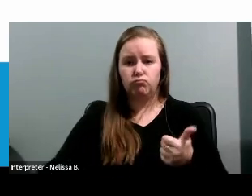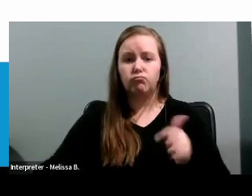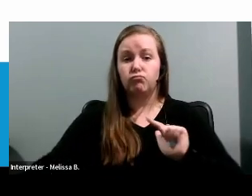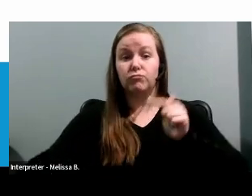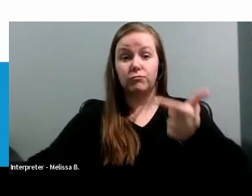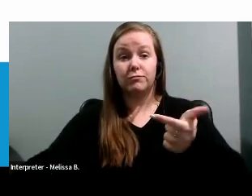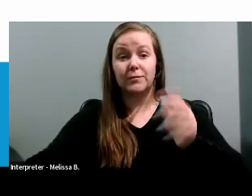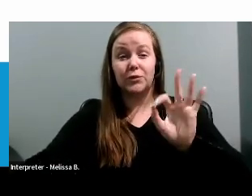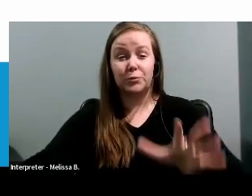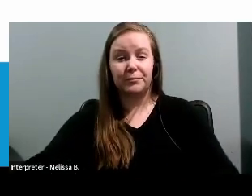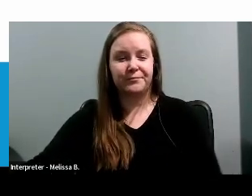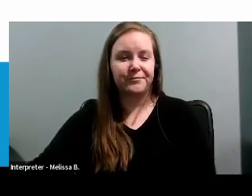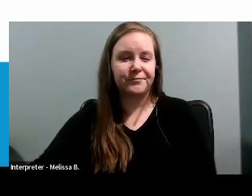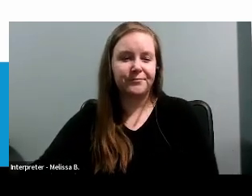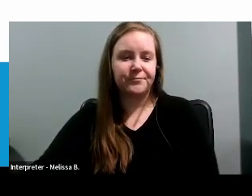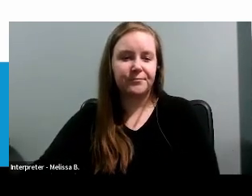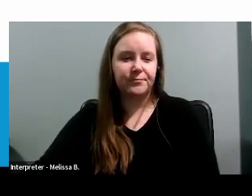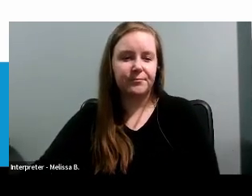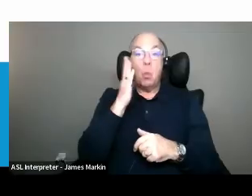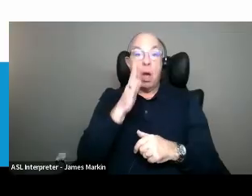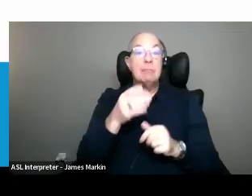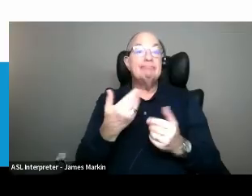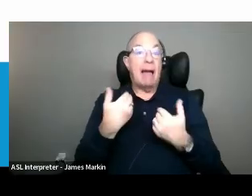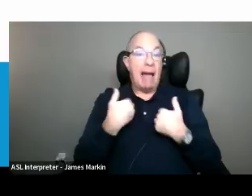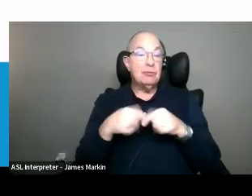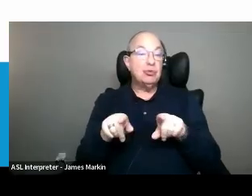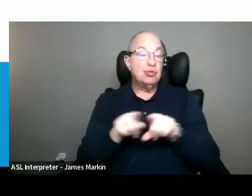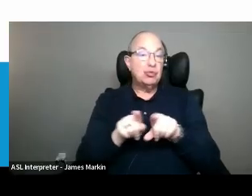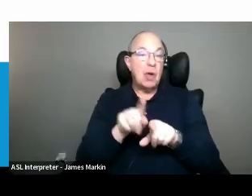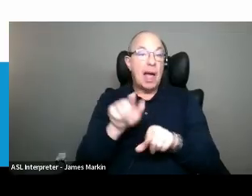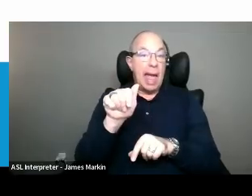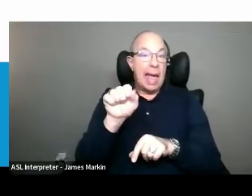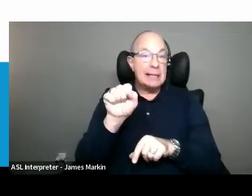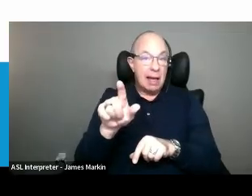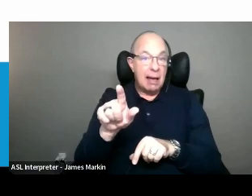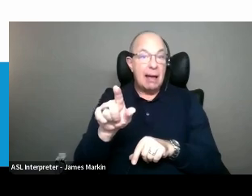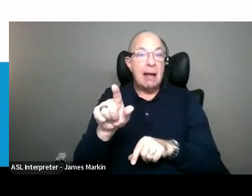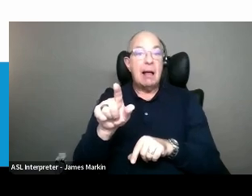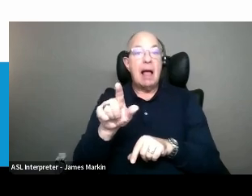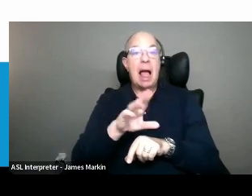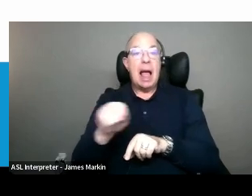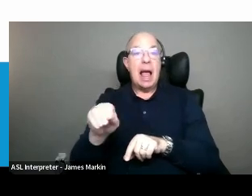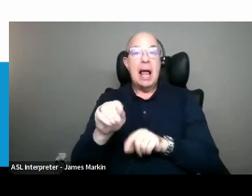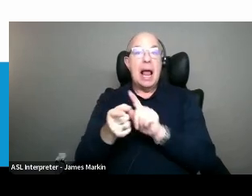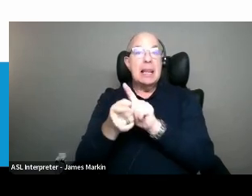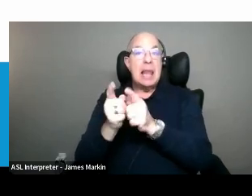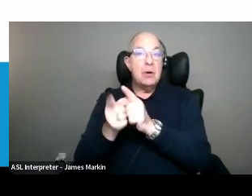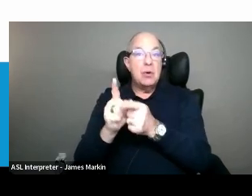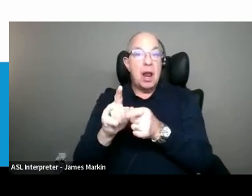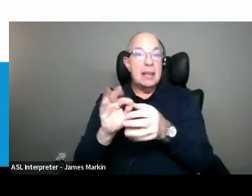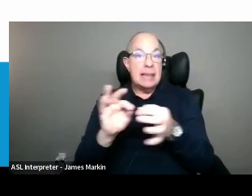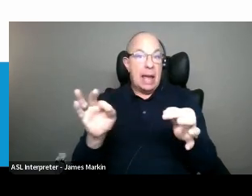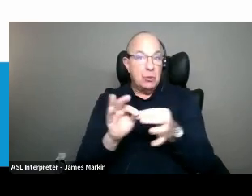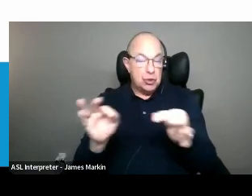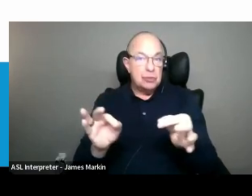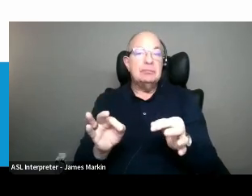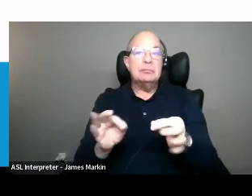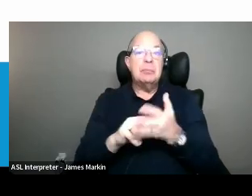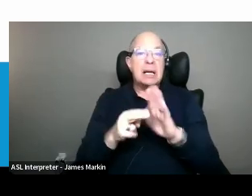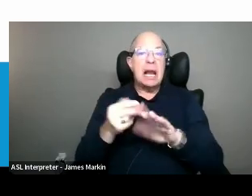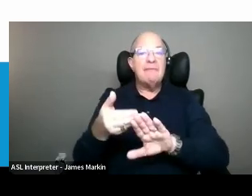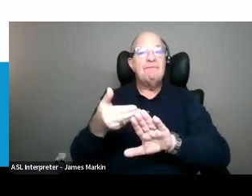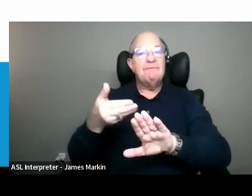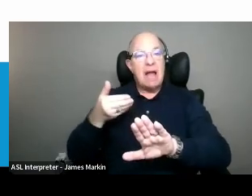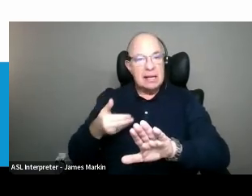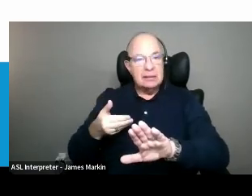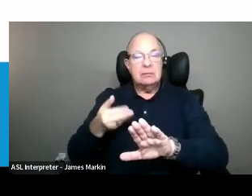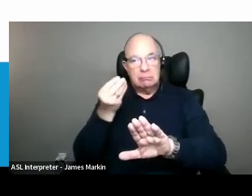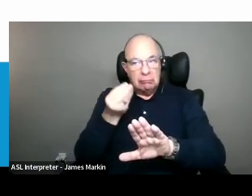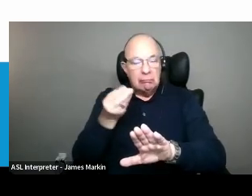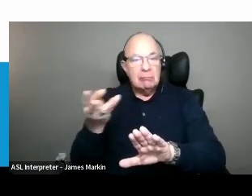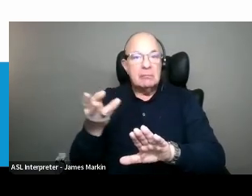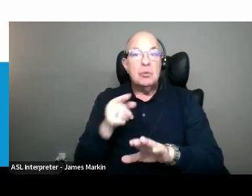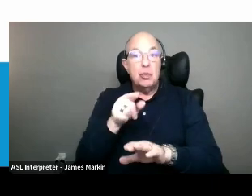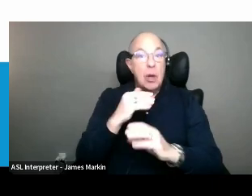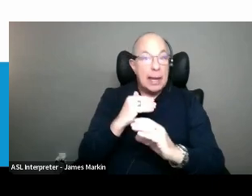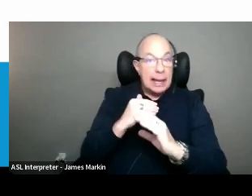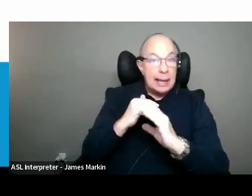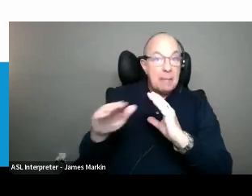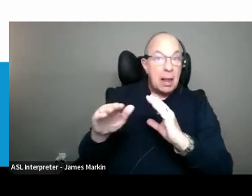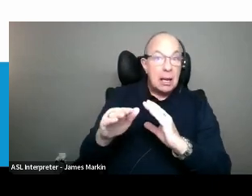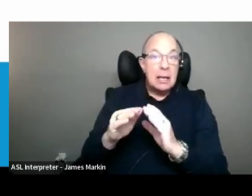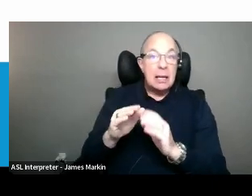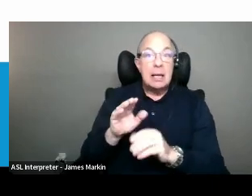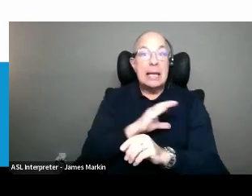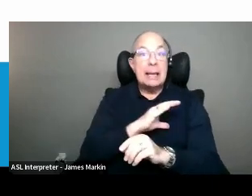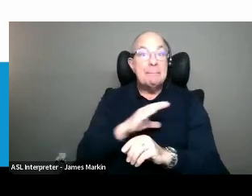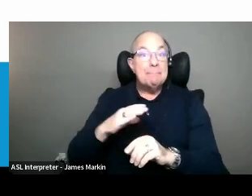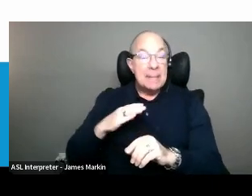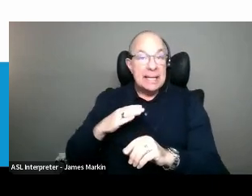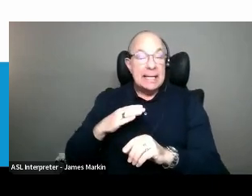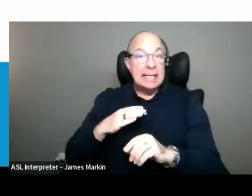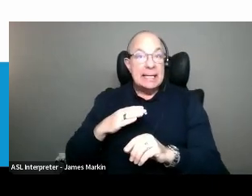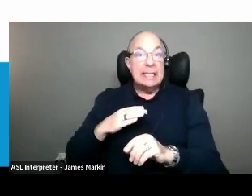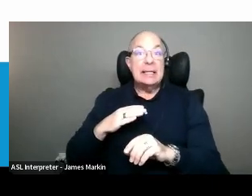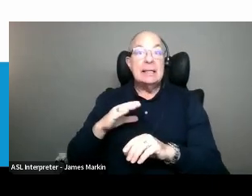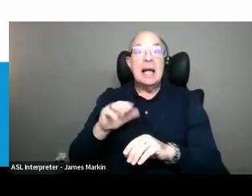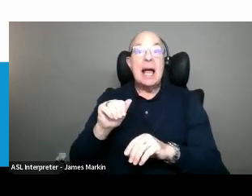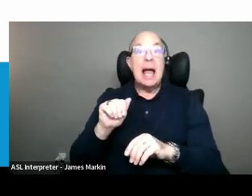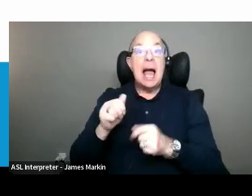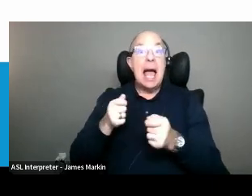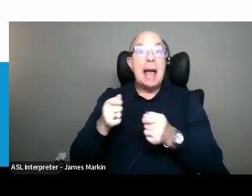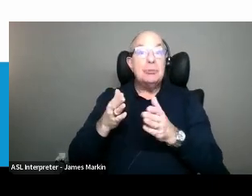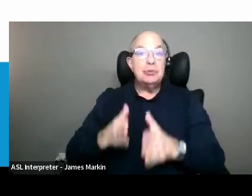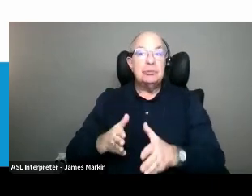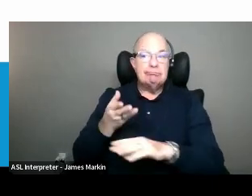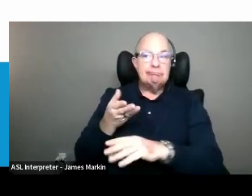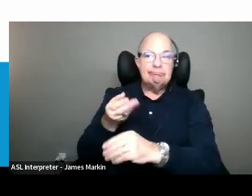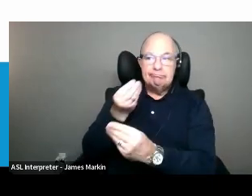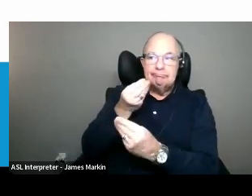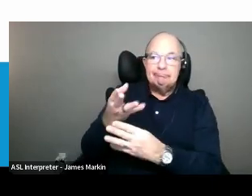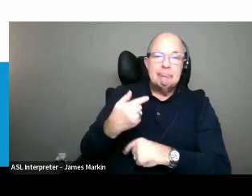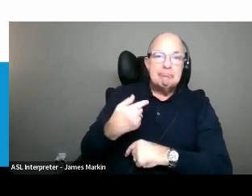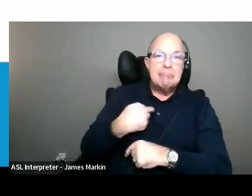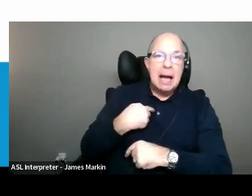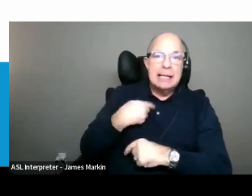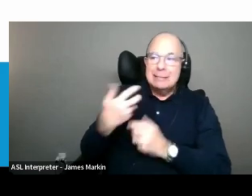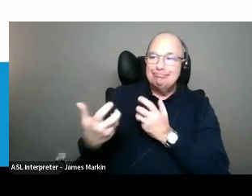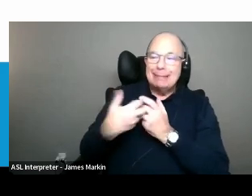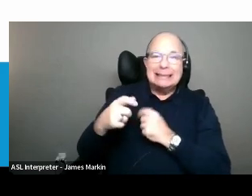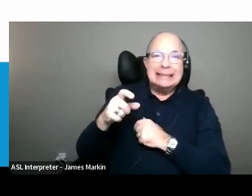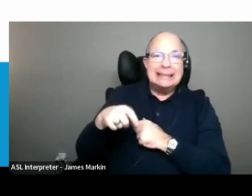Shannon Spencer (she/her): So, ASL interpretation and language translation are available. Just make sure you do it, you know, in advance, so when you email the budget committee administrator, just let them know about what your accommodation needs are.